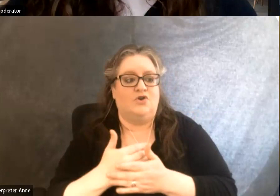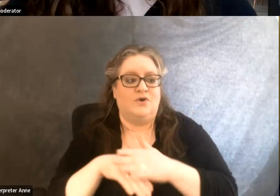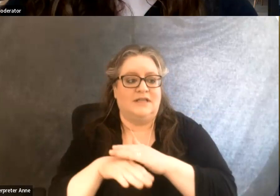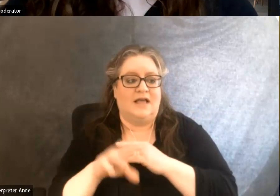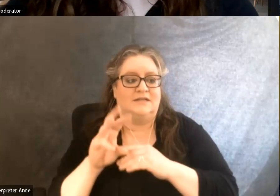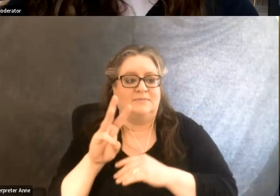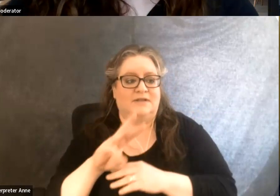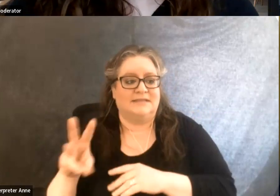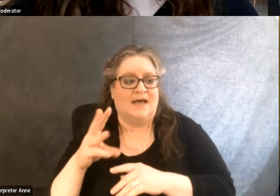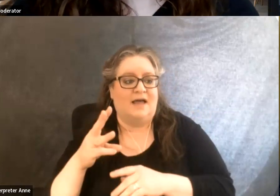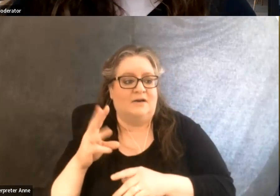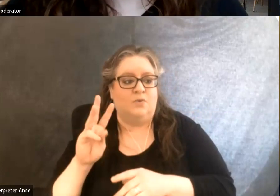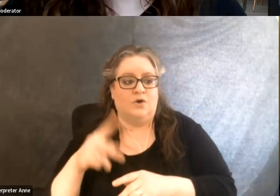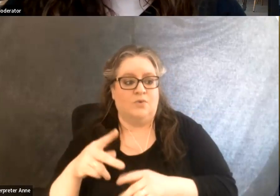Gerson: Okay.